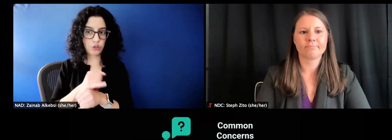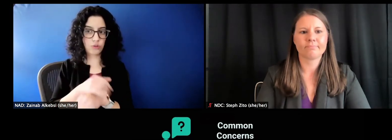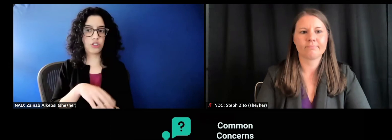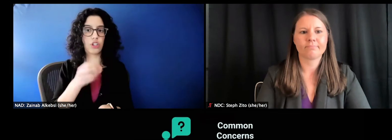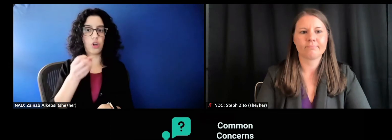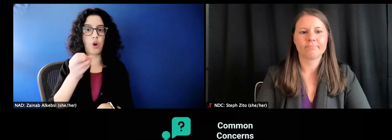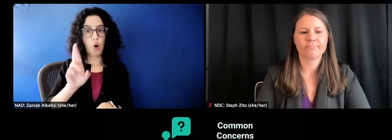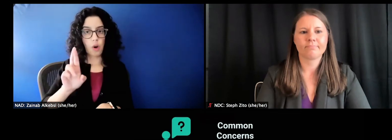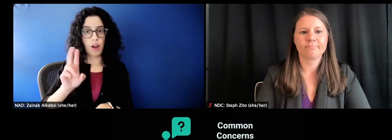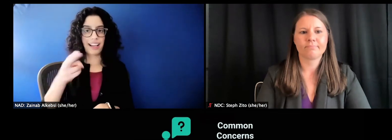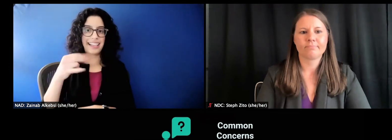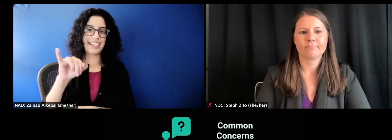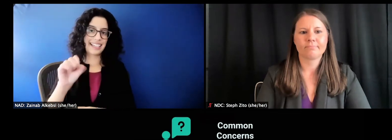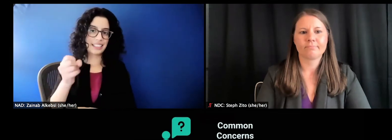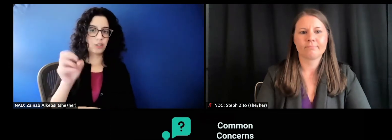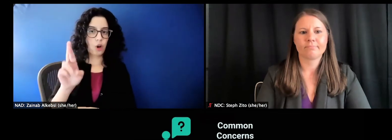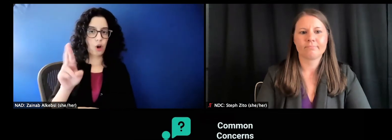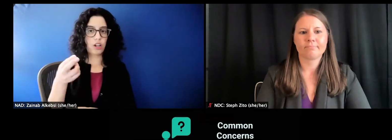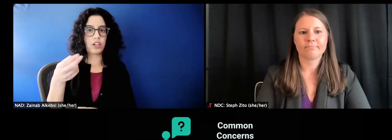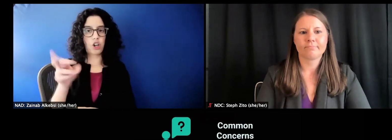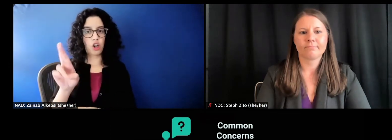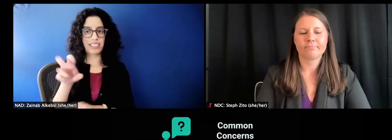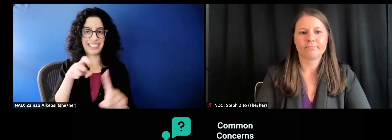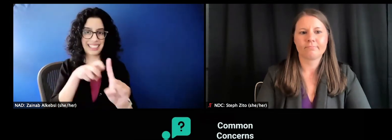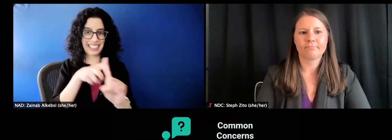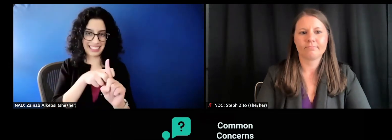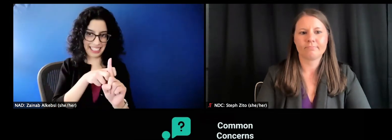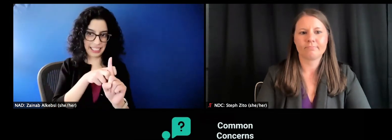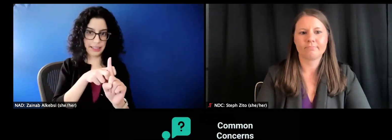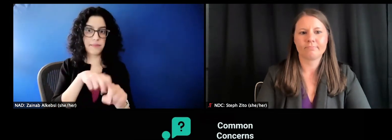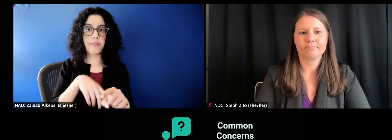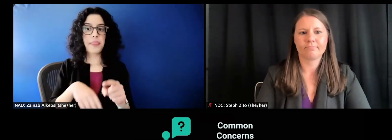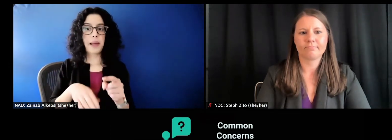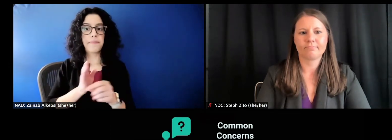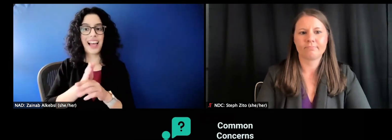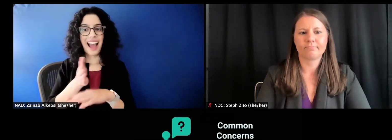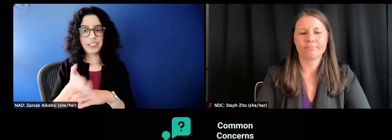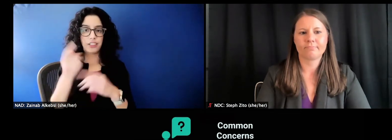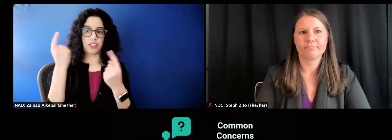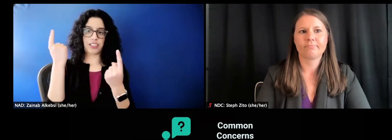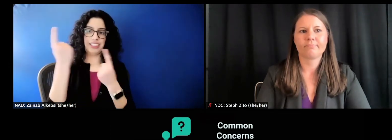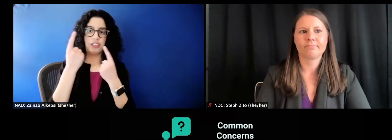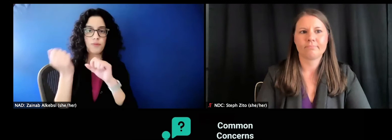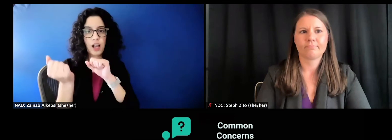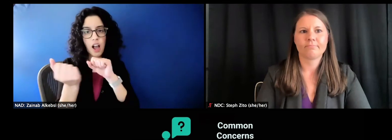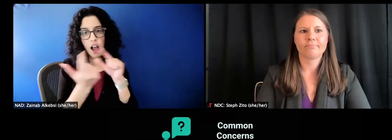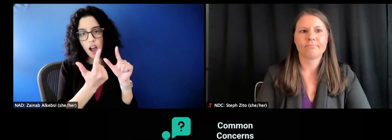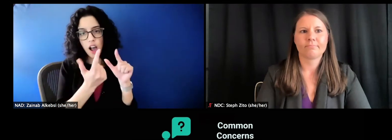or their designee after considering all the resources